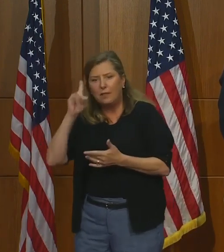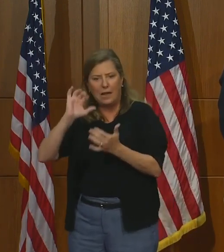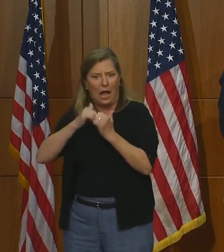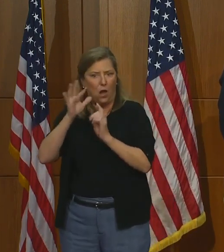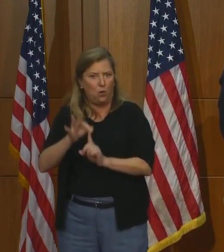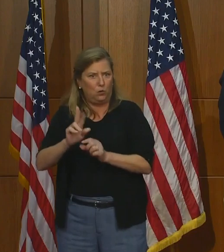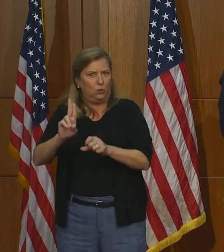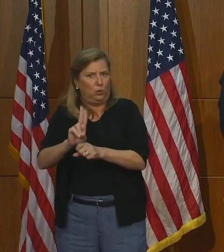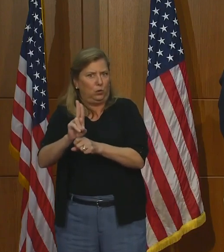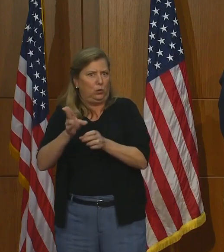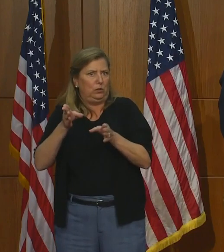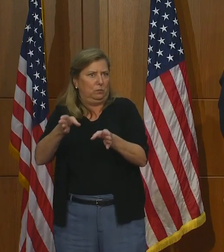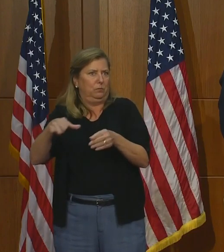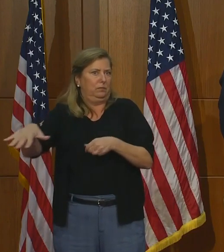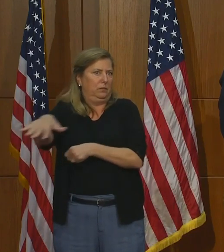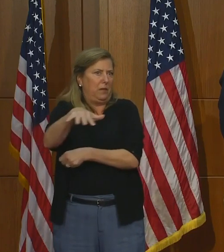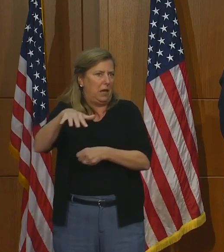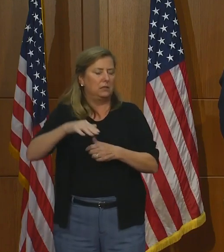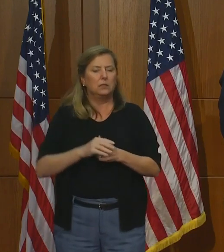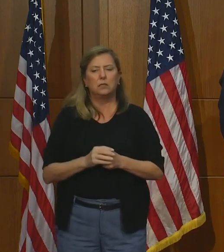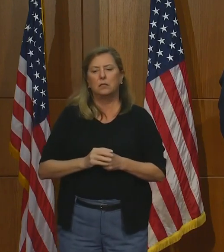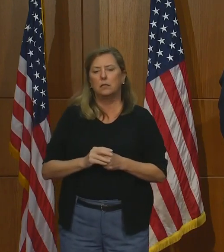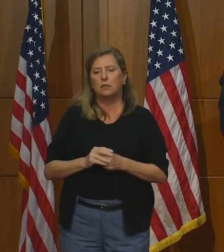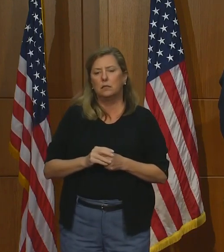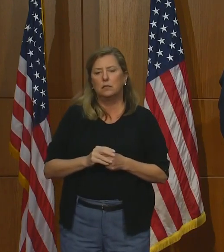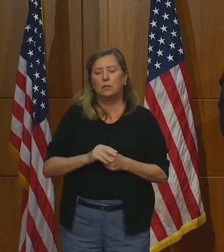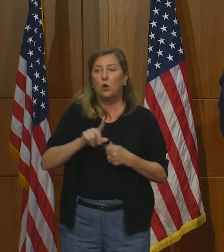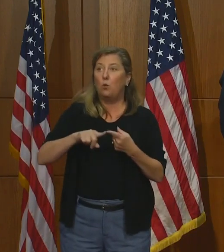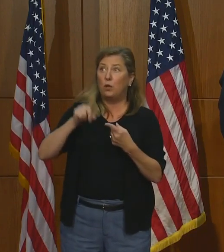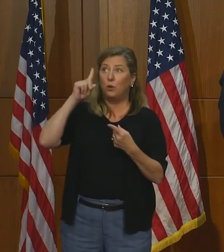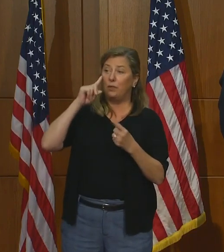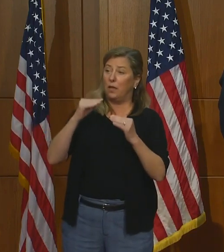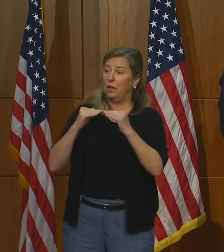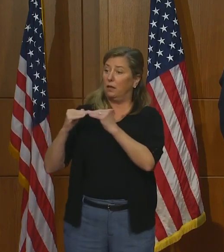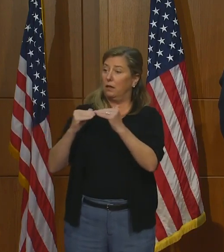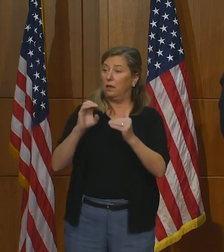THE SCHOOL DIVISIONS ARE GONNA